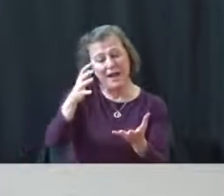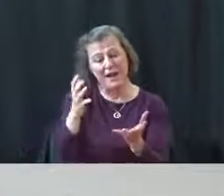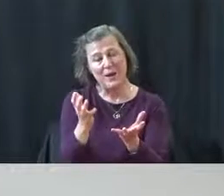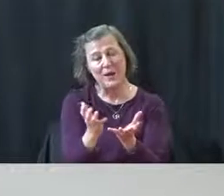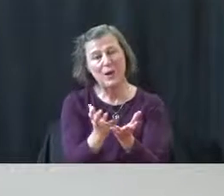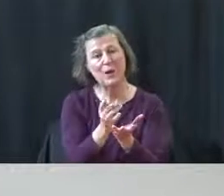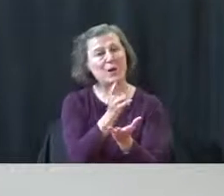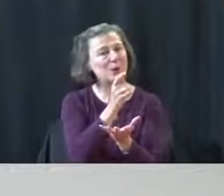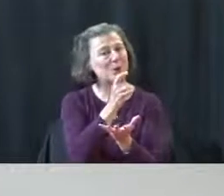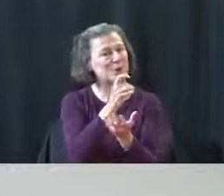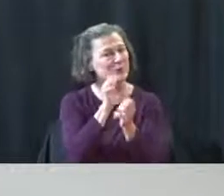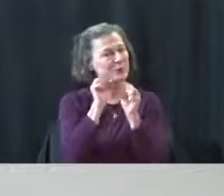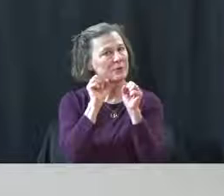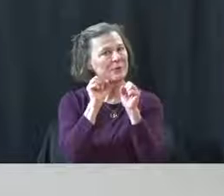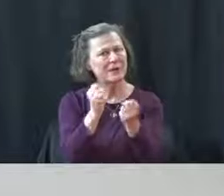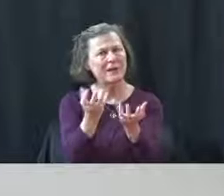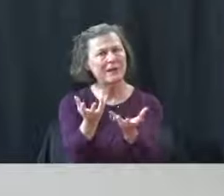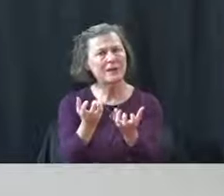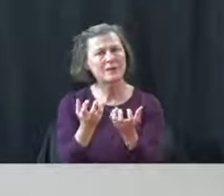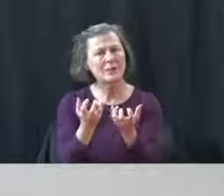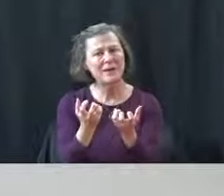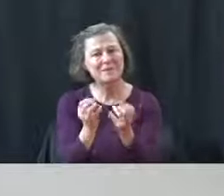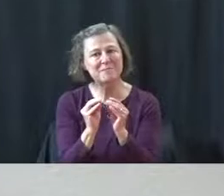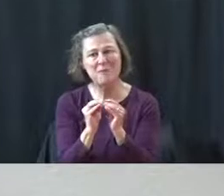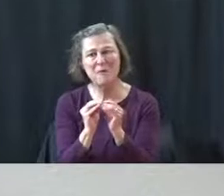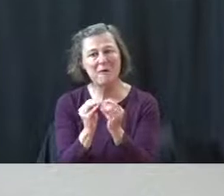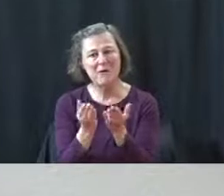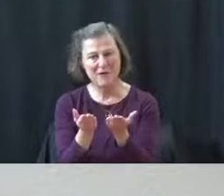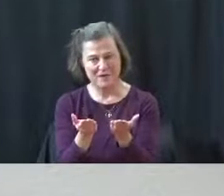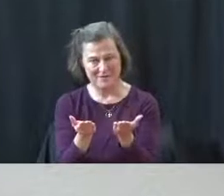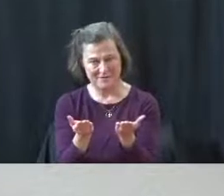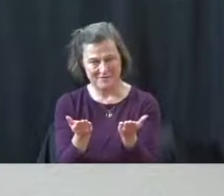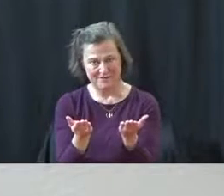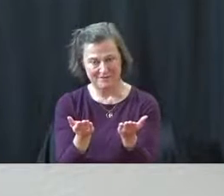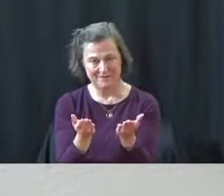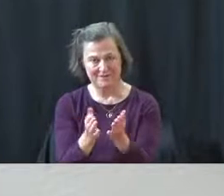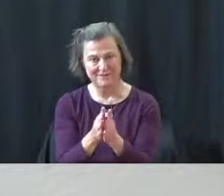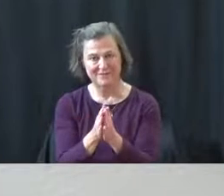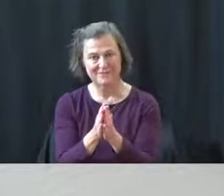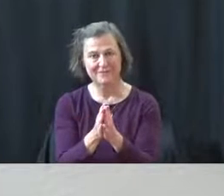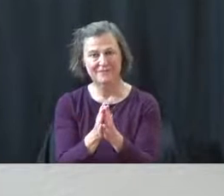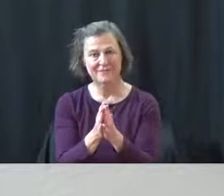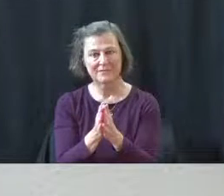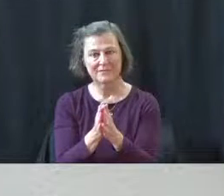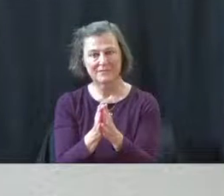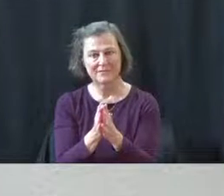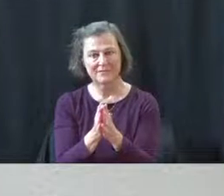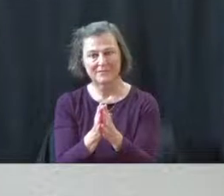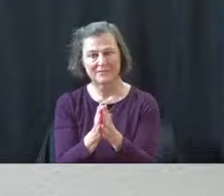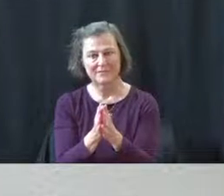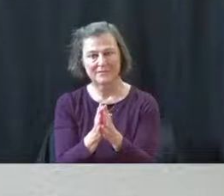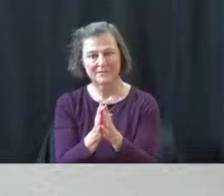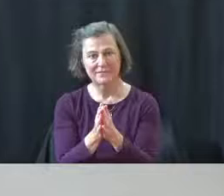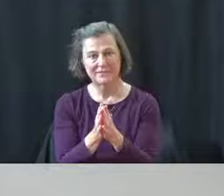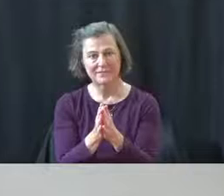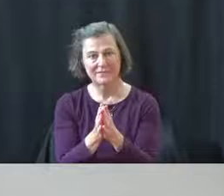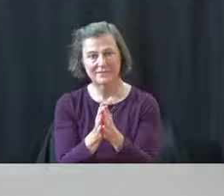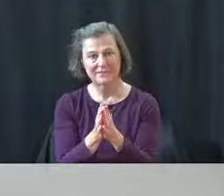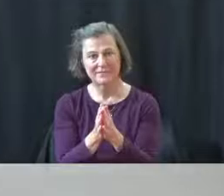Who could ask for more.